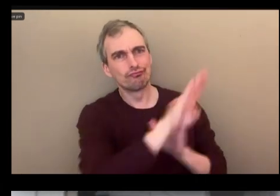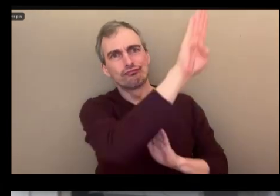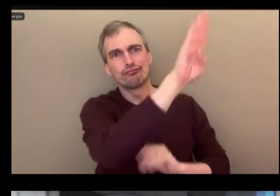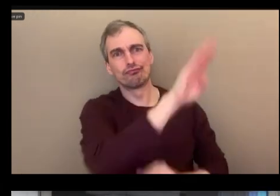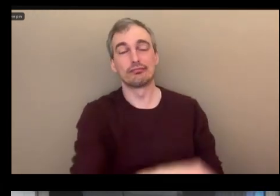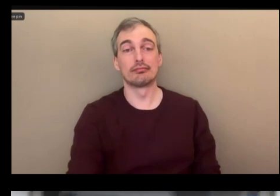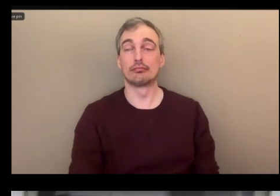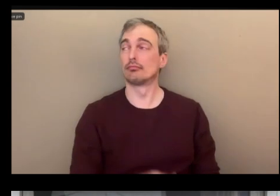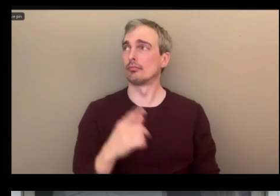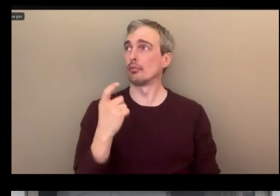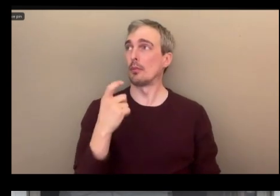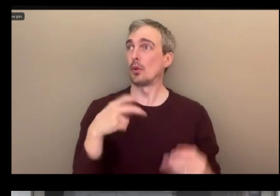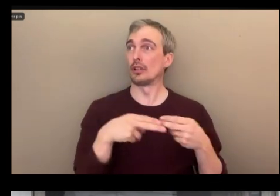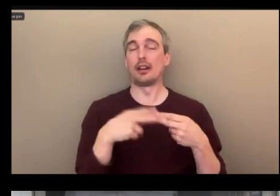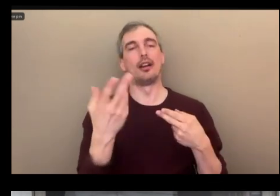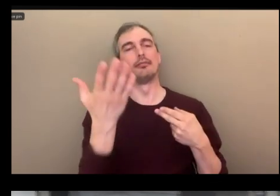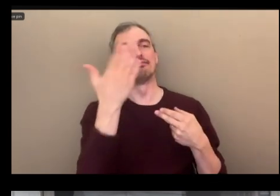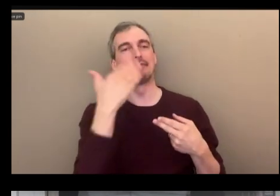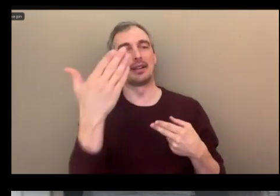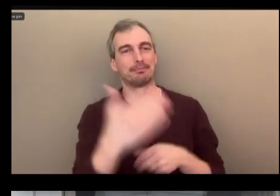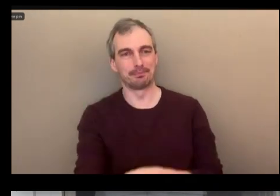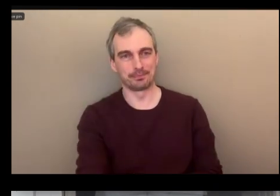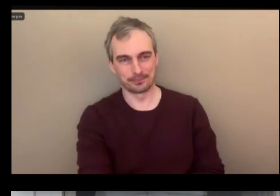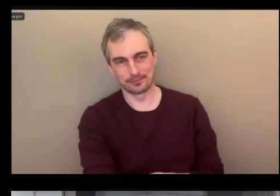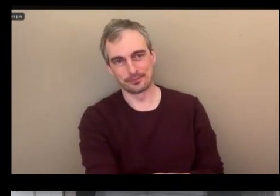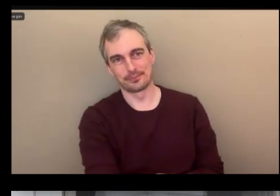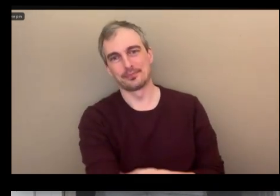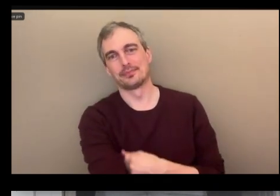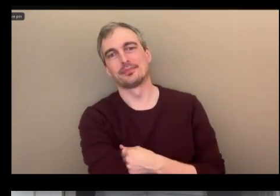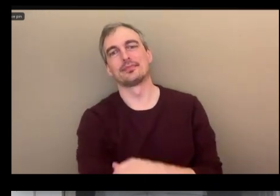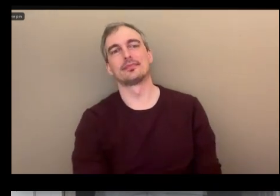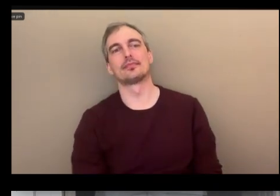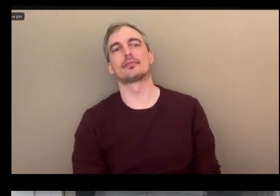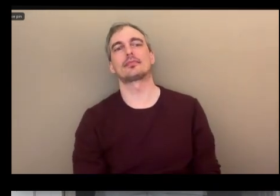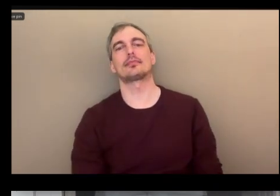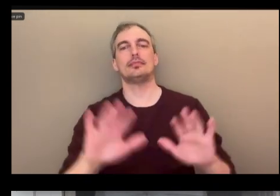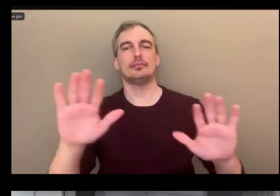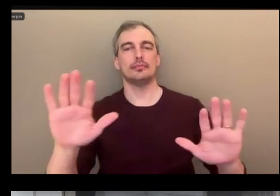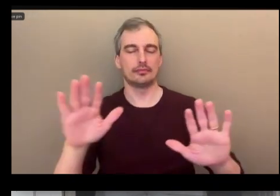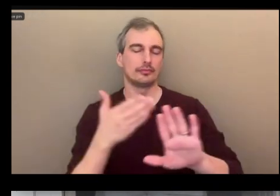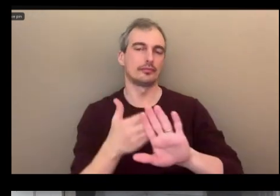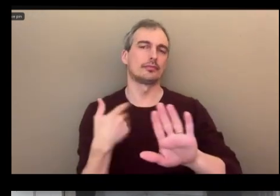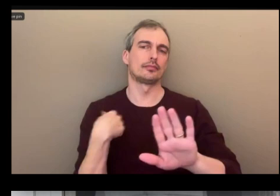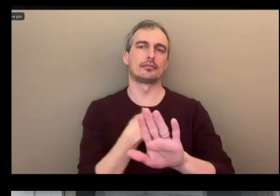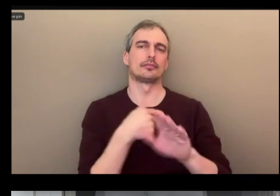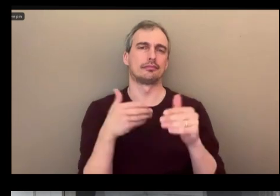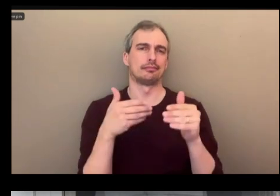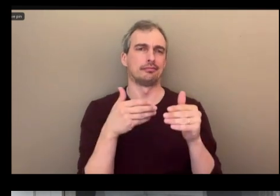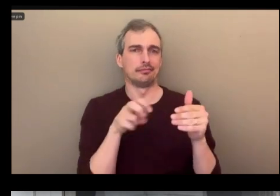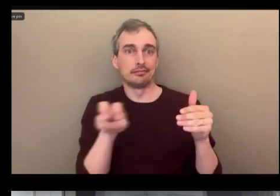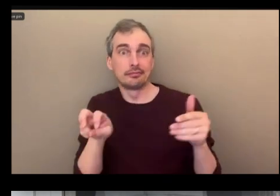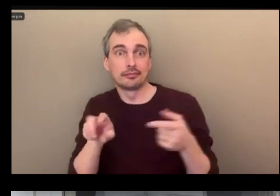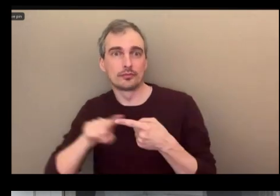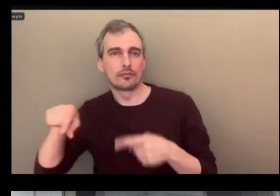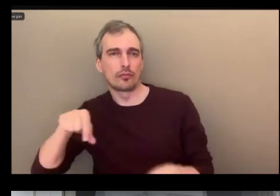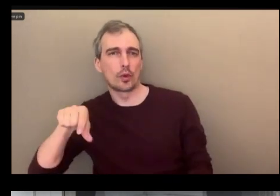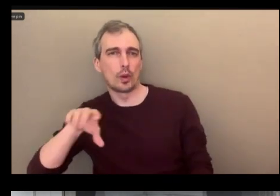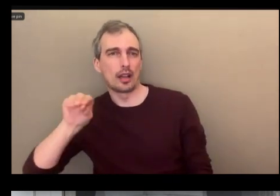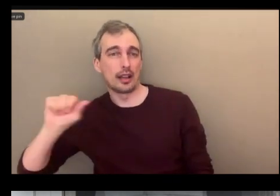I will say this: Before we go into Q and A, I did just want to say a couple last words in general.